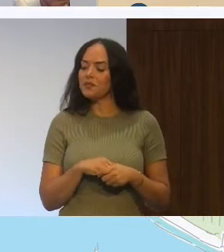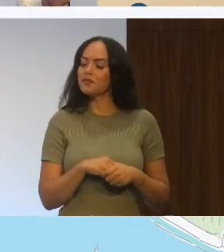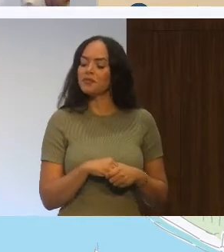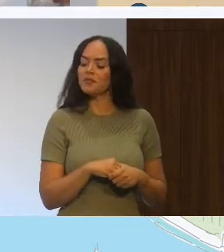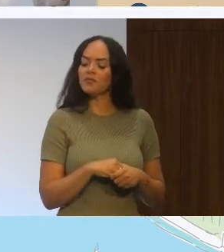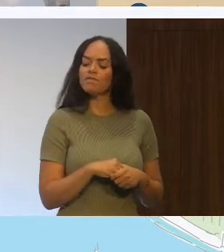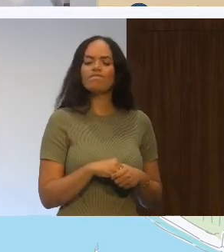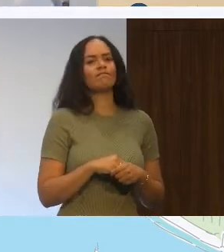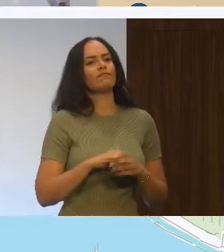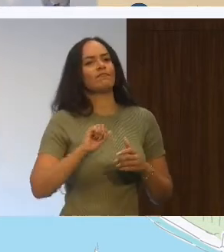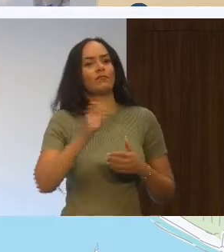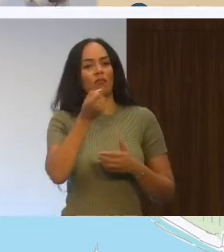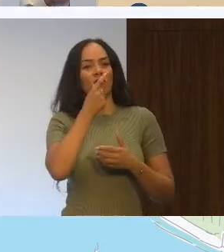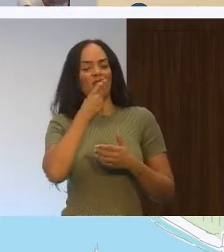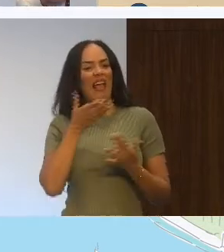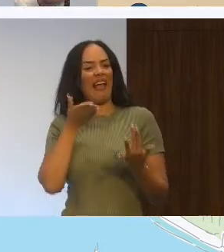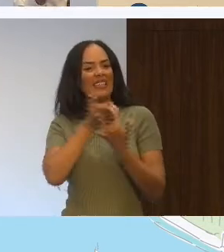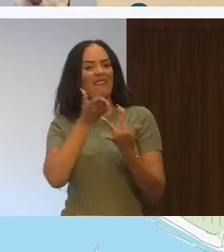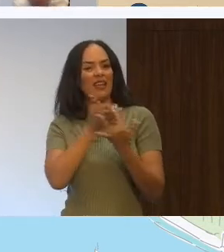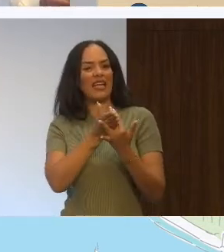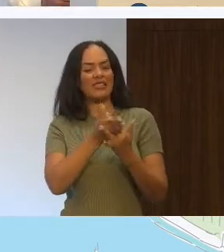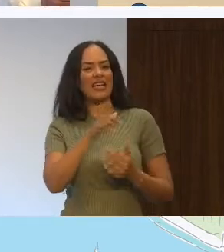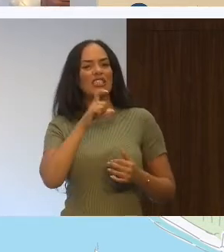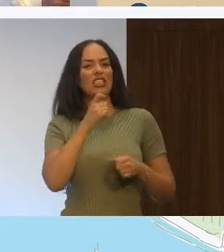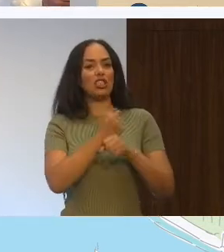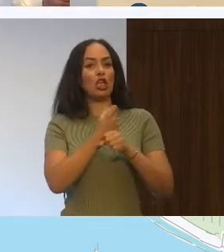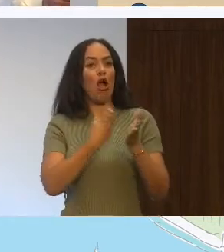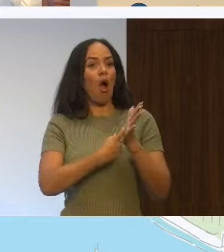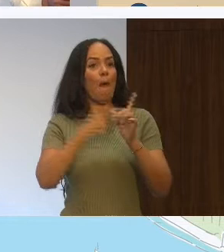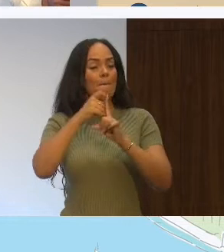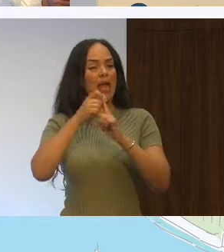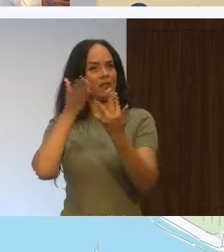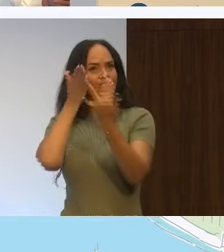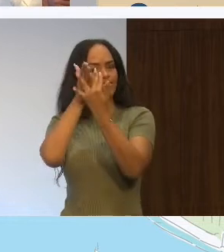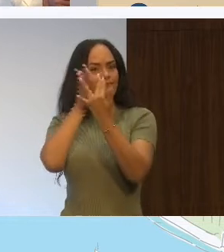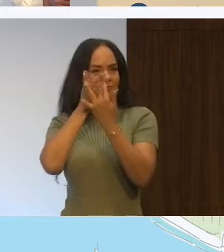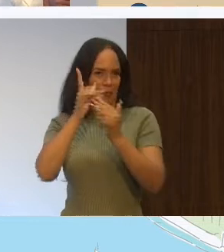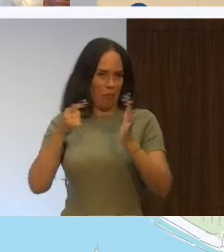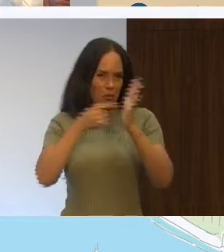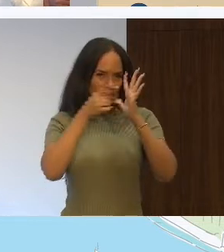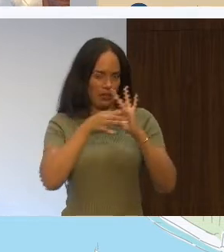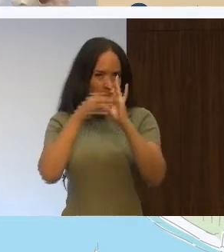with the release CGRP which is obviously very important with migraine and